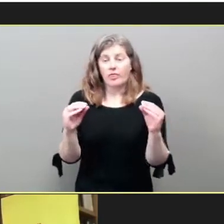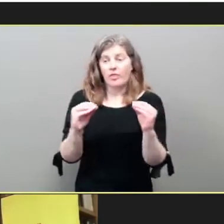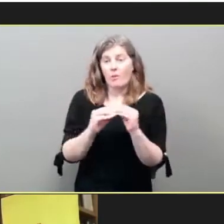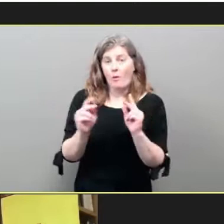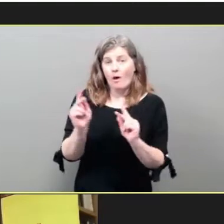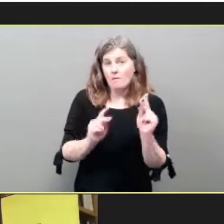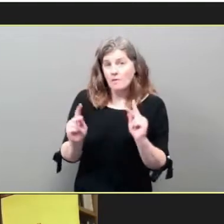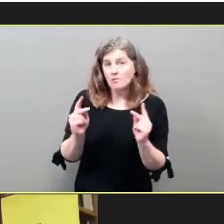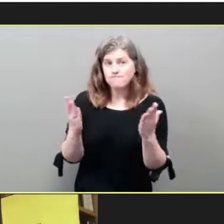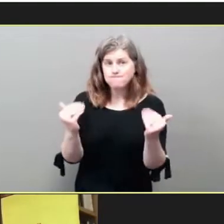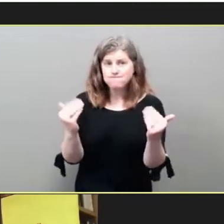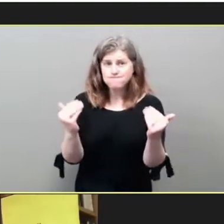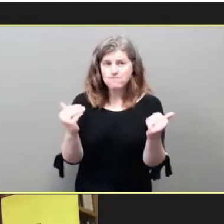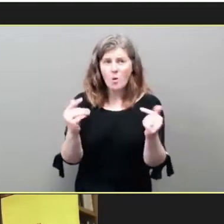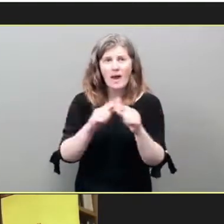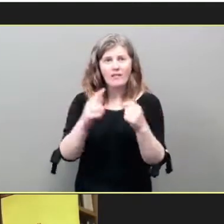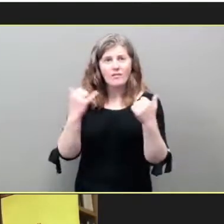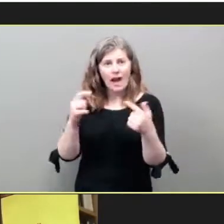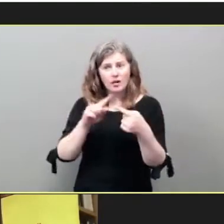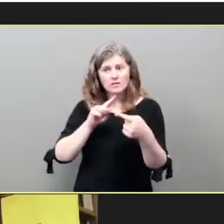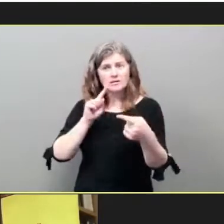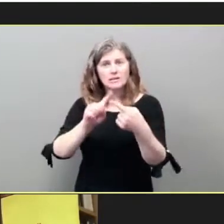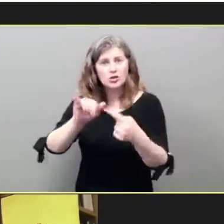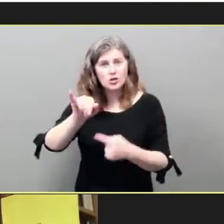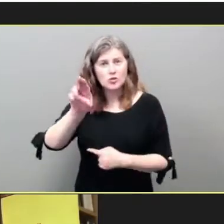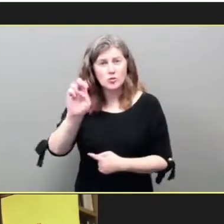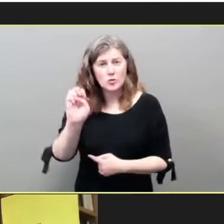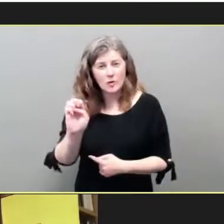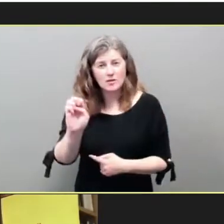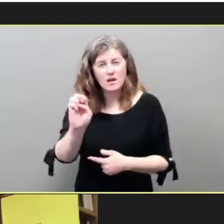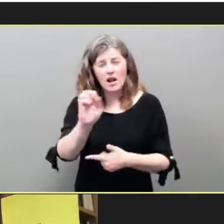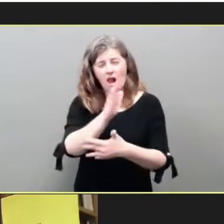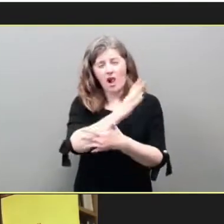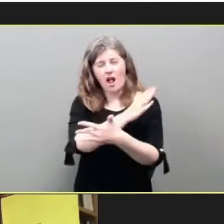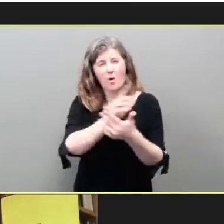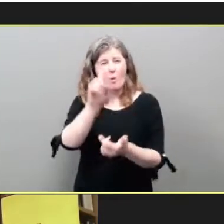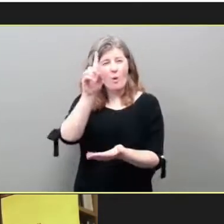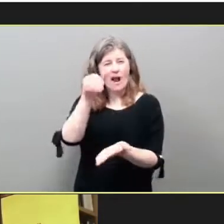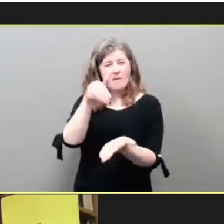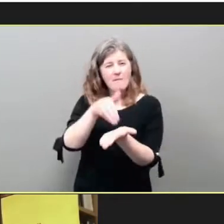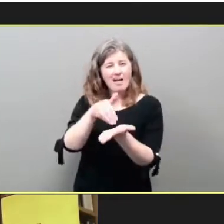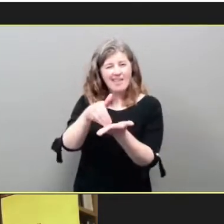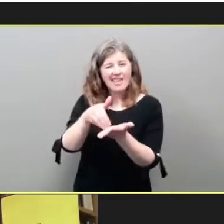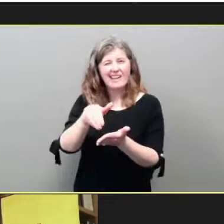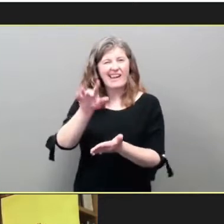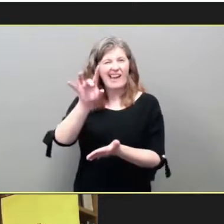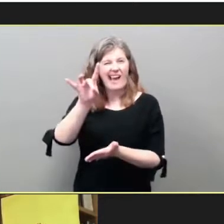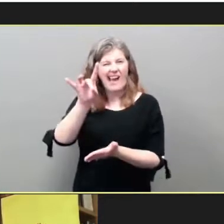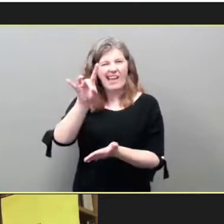the end of june to get To that one million 8000 and some people fully